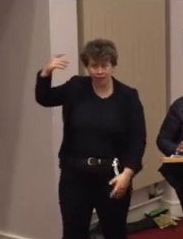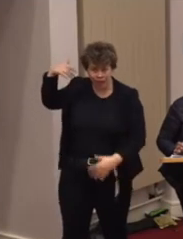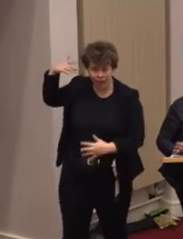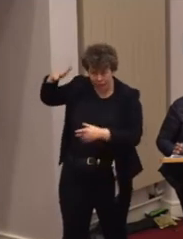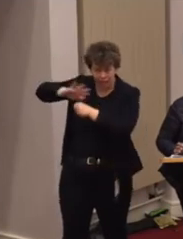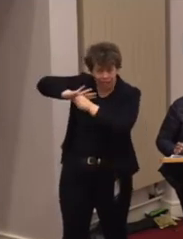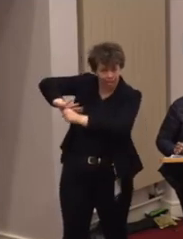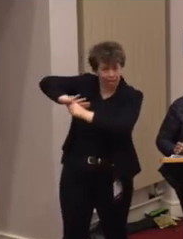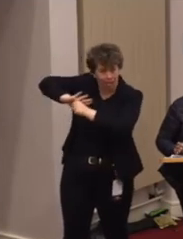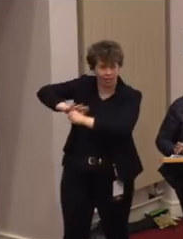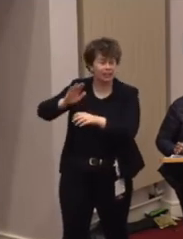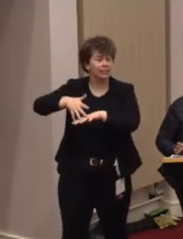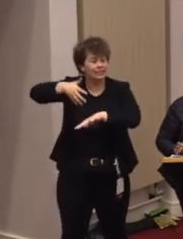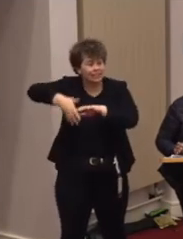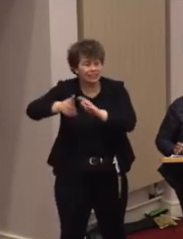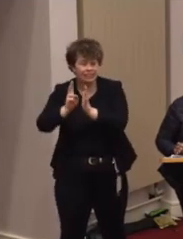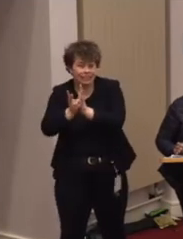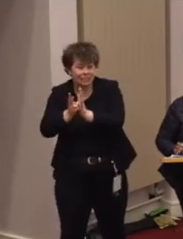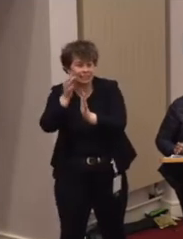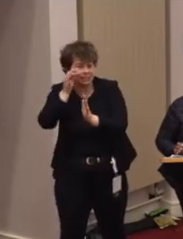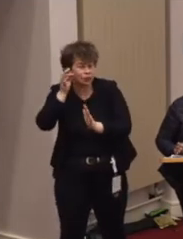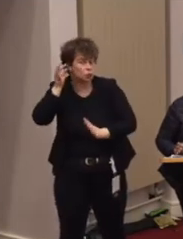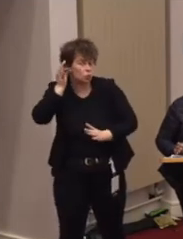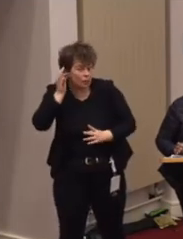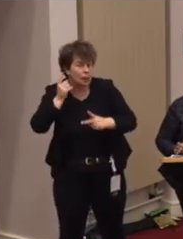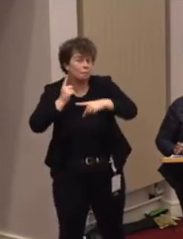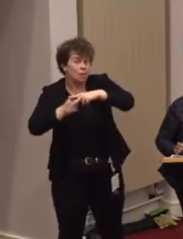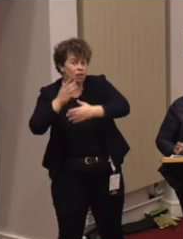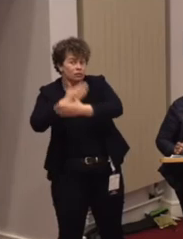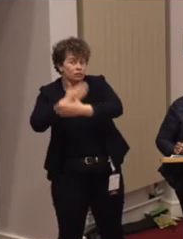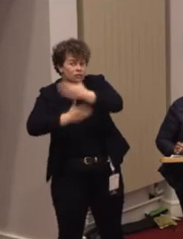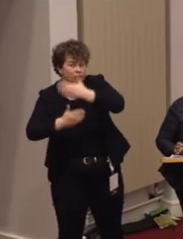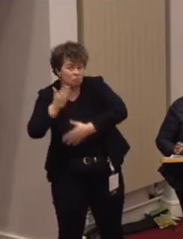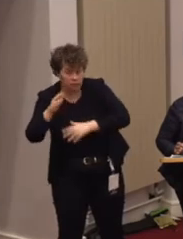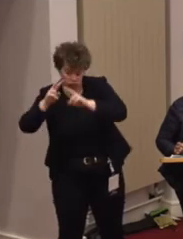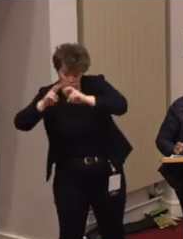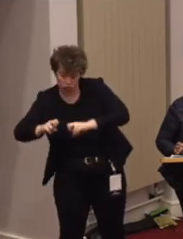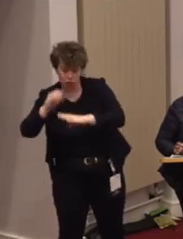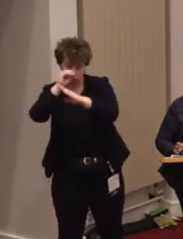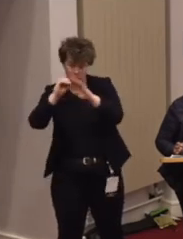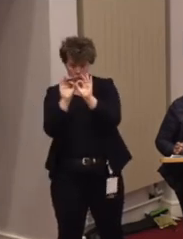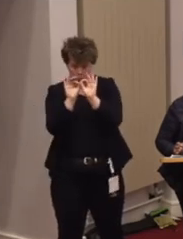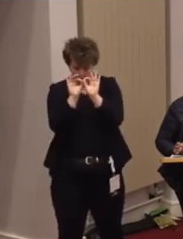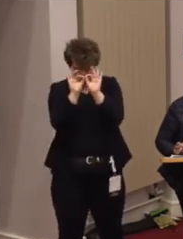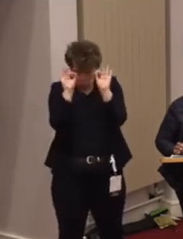indigenous women with disabilities have never been documented in the way that we have experienced.